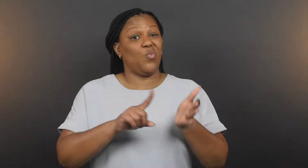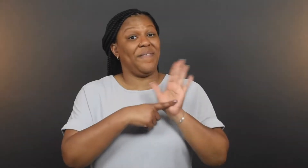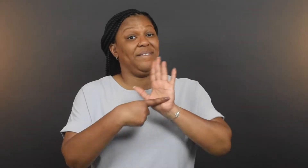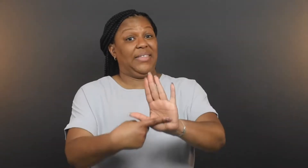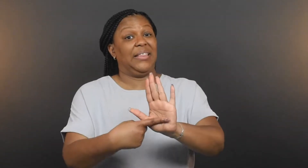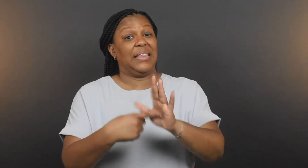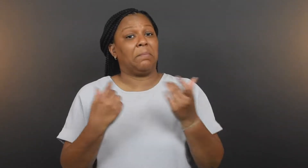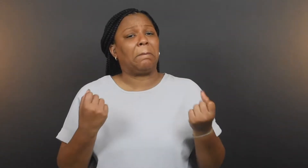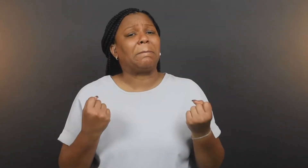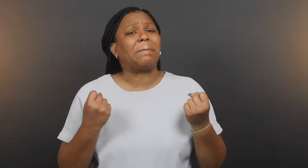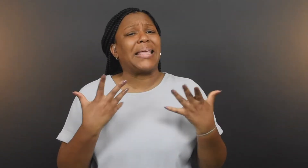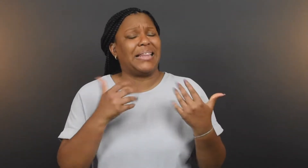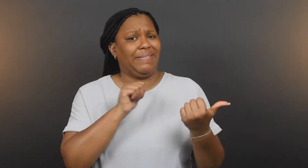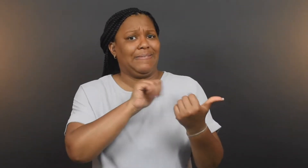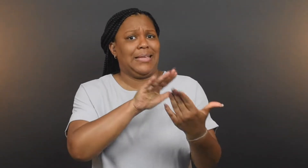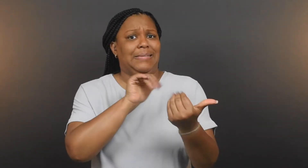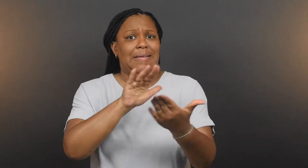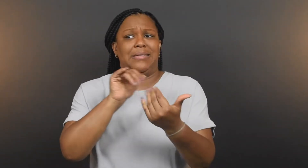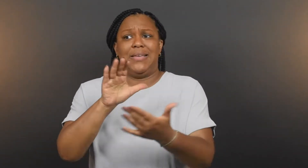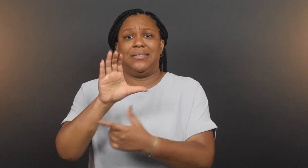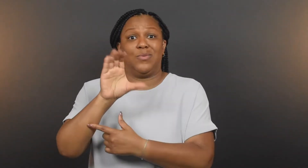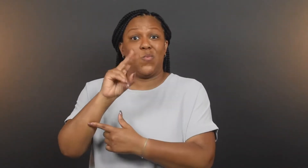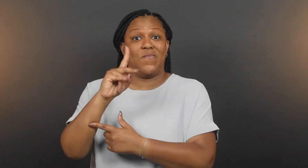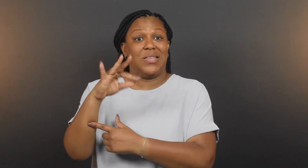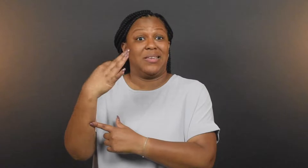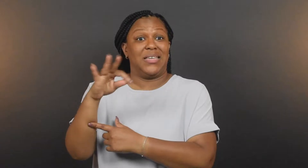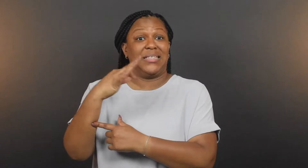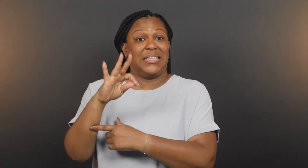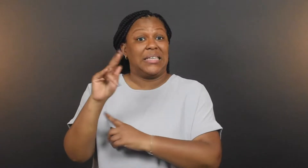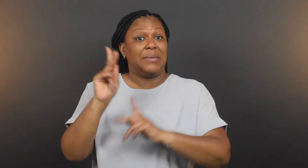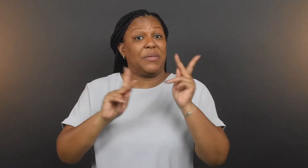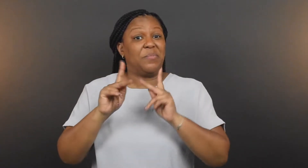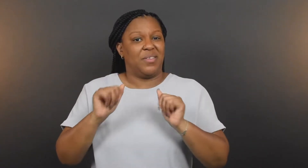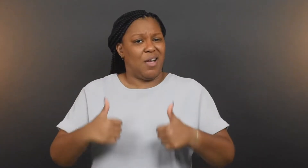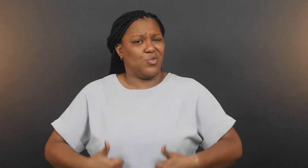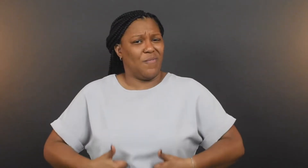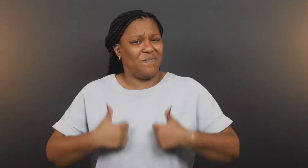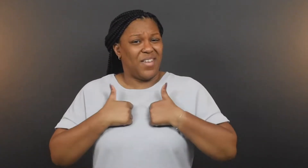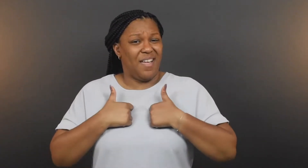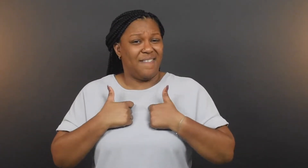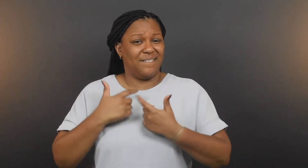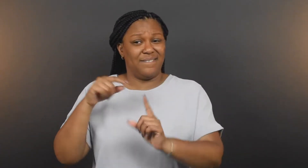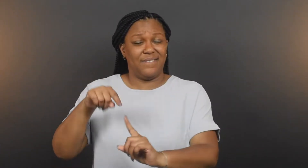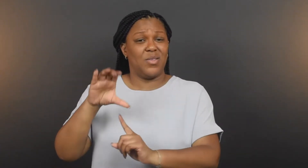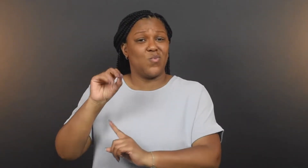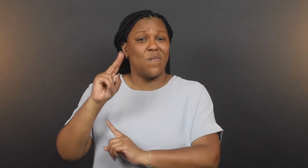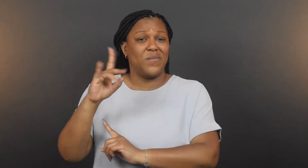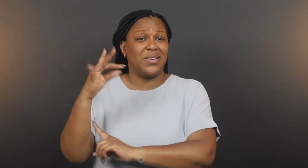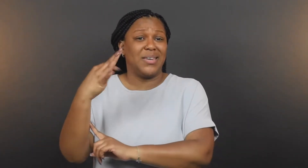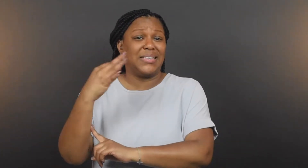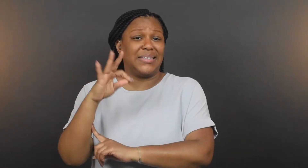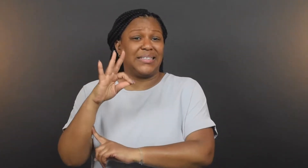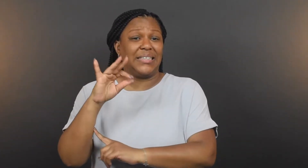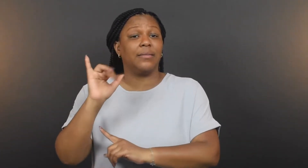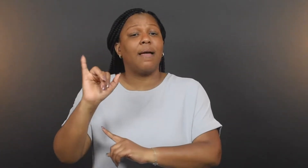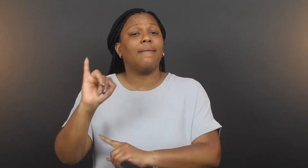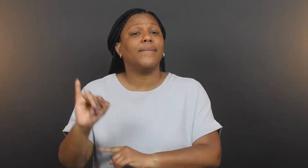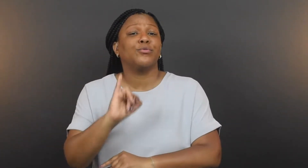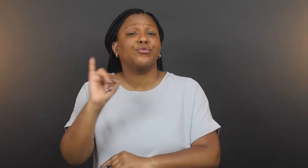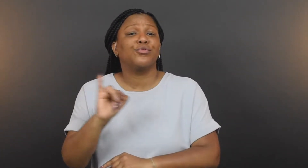Revealing the Many Faces of COVID-19 People can survive a COVID-19 infection